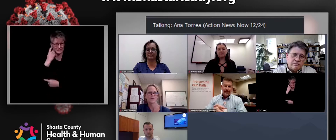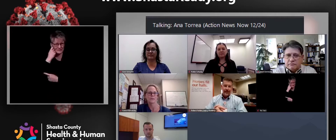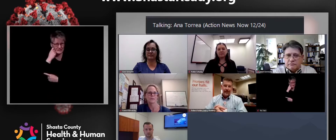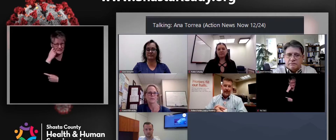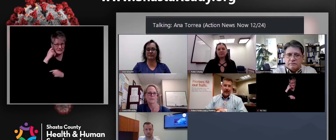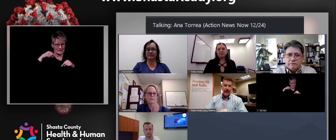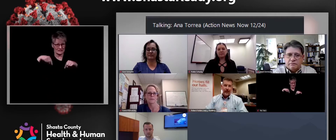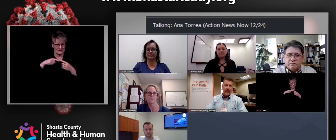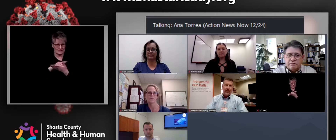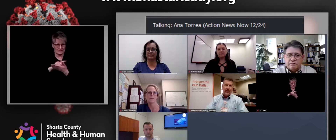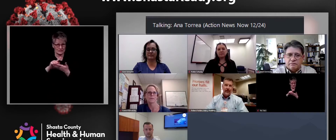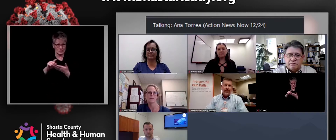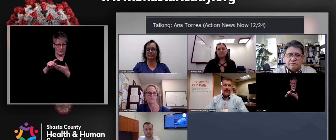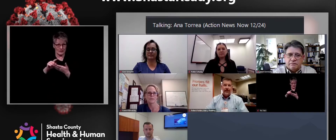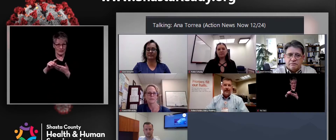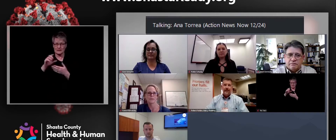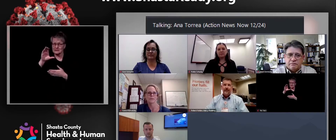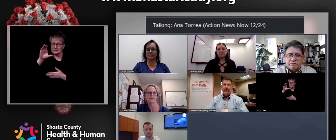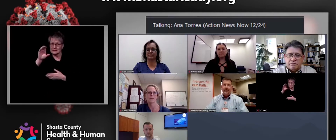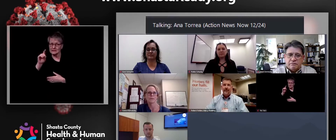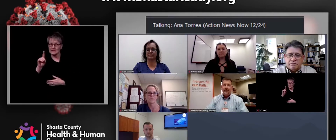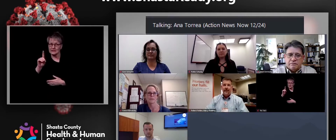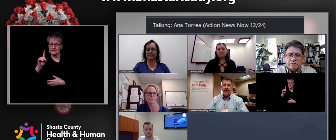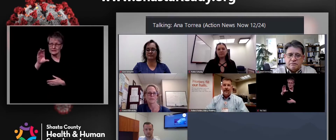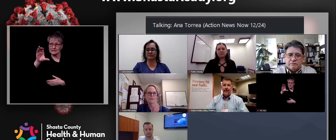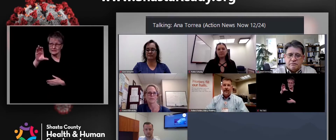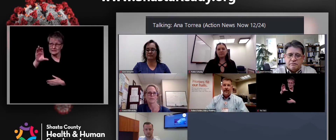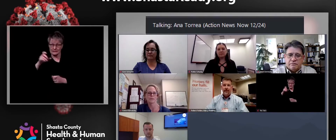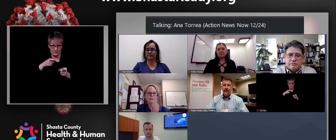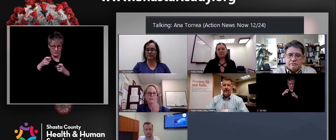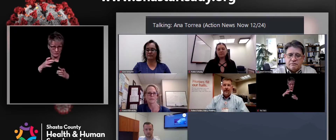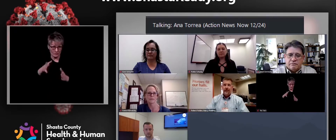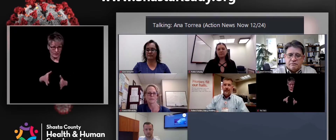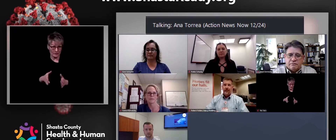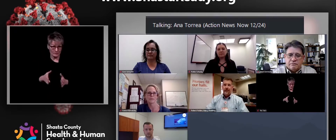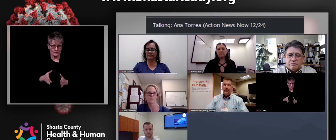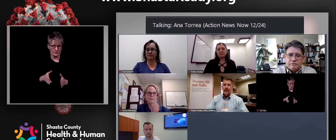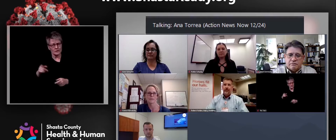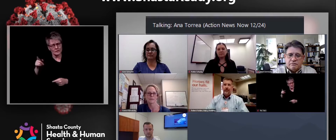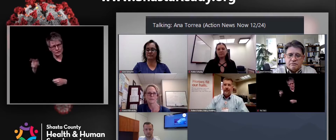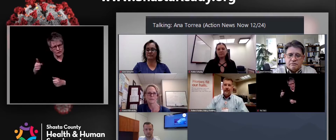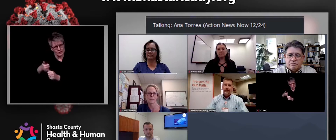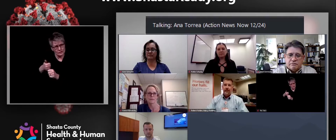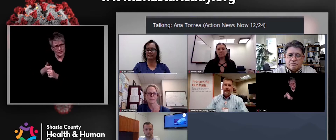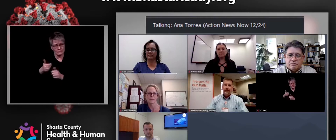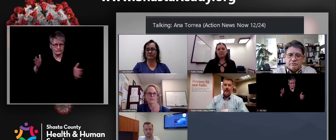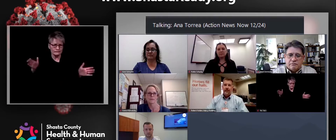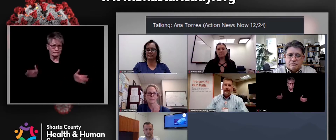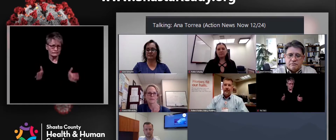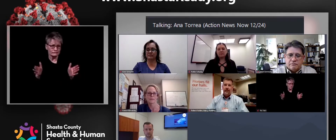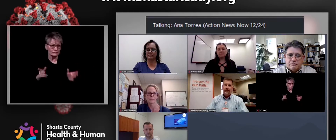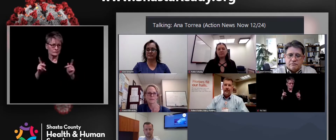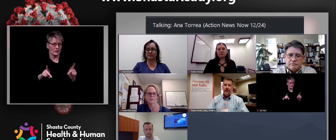went before some other government officials and she was urging them to not let up, saying